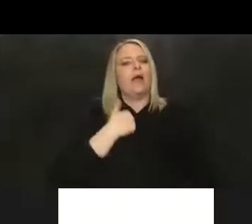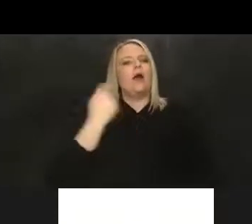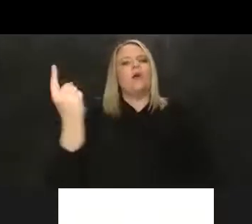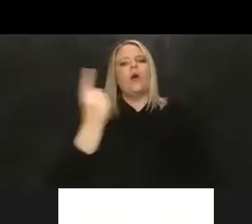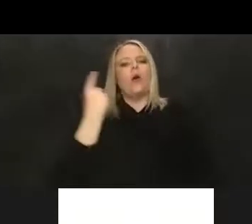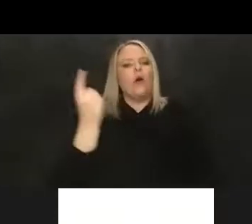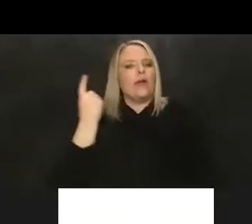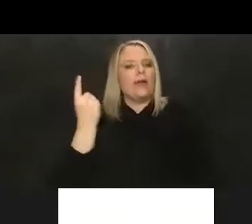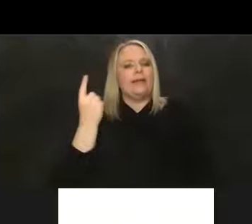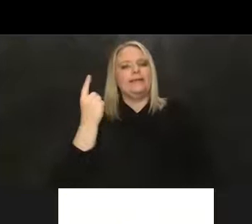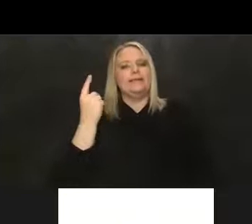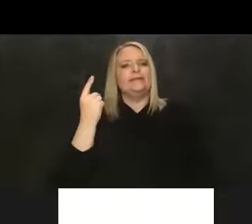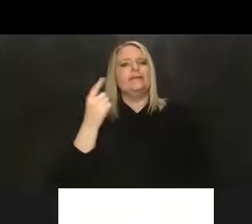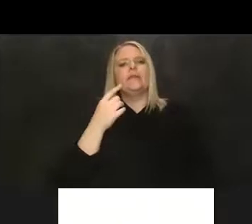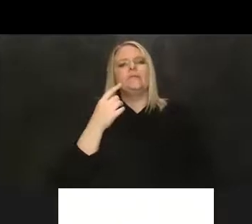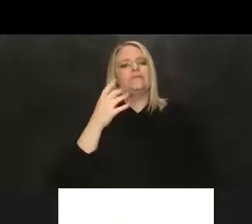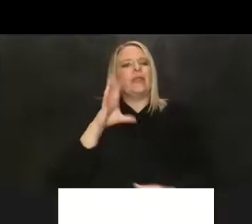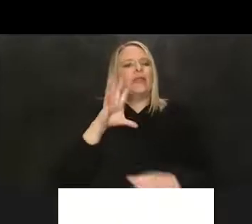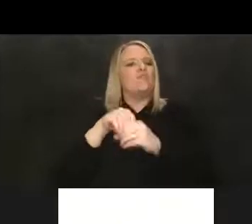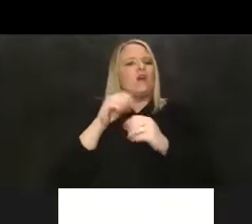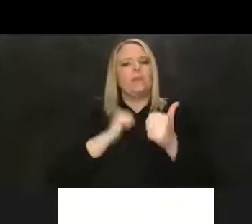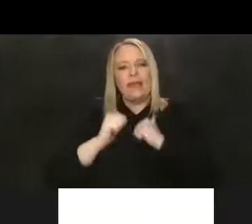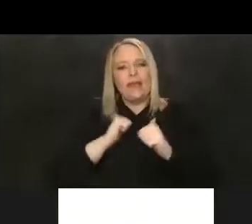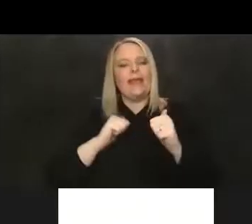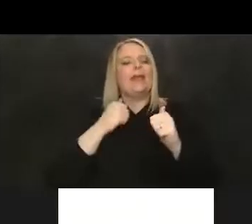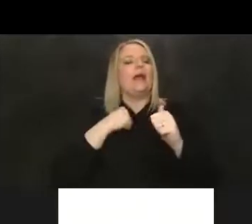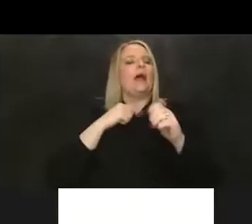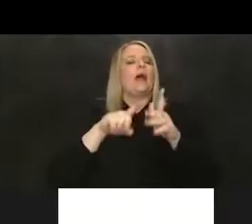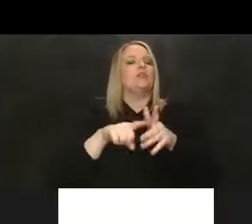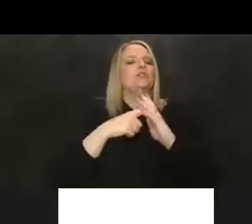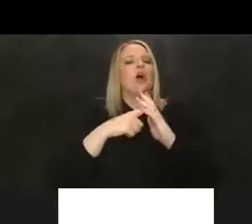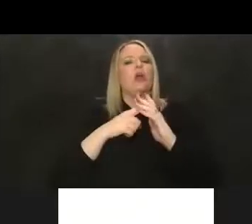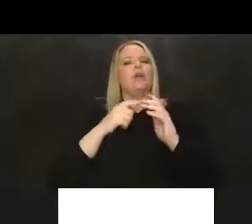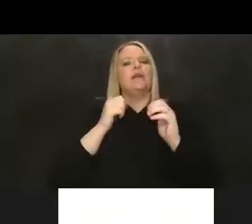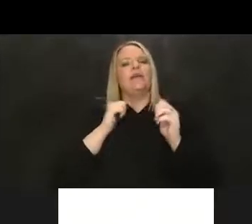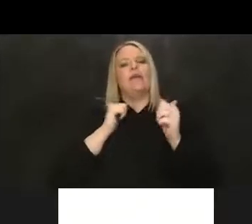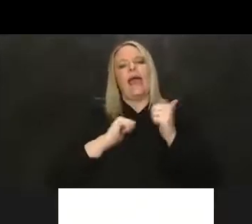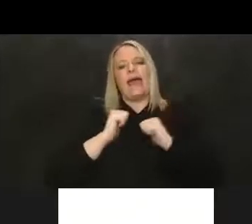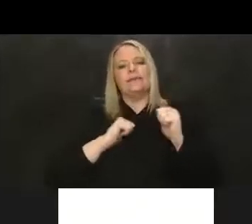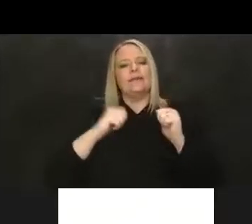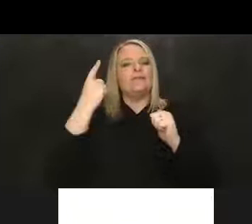somebody's play, and then I started doing acting gigs for college students who were